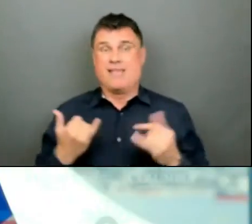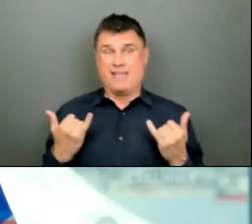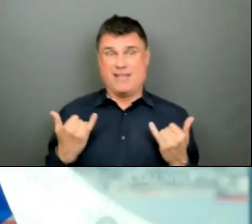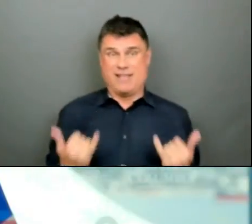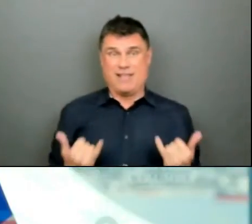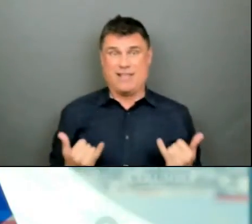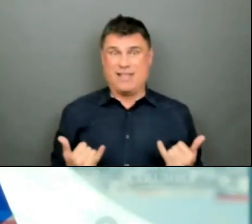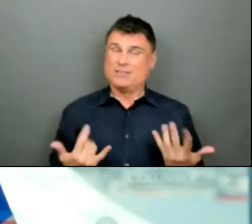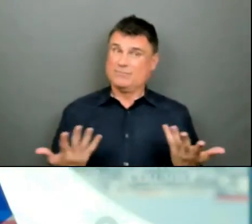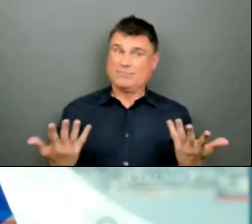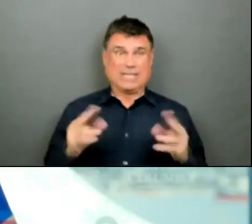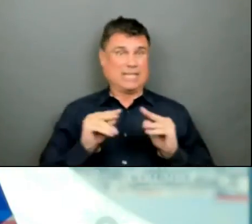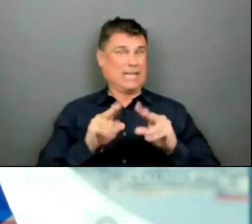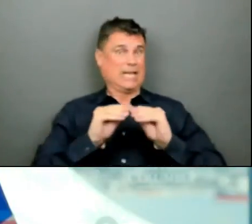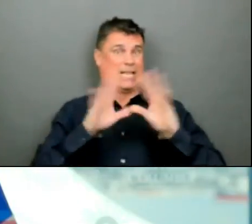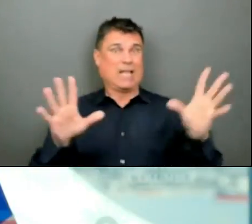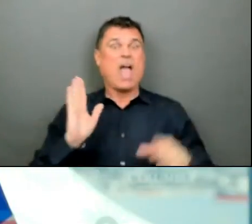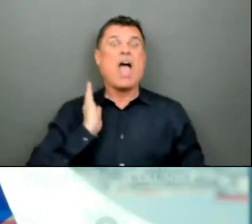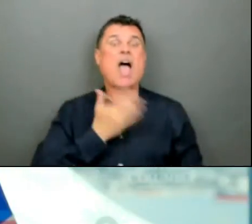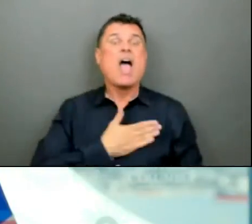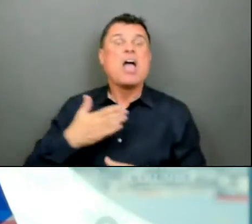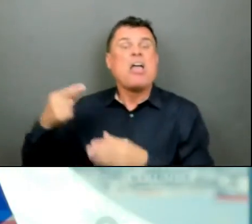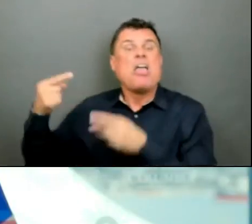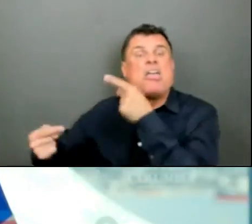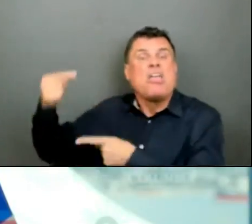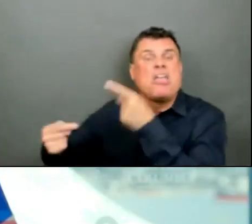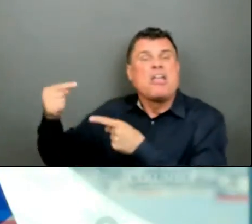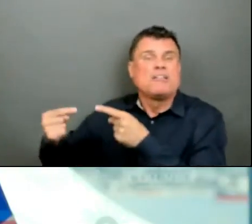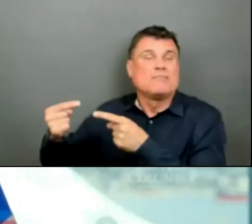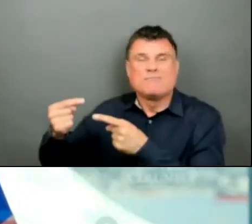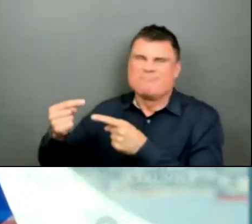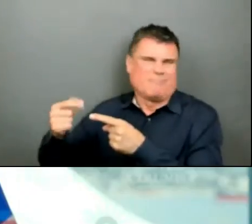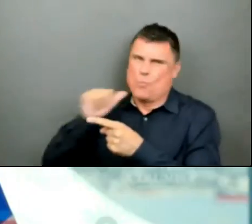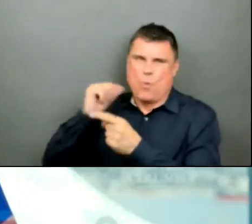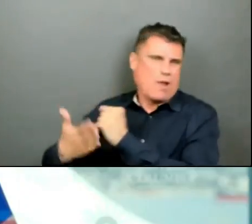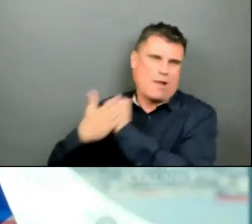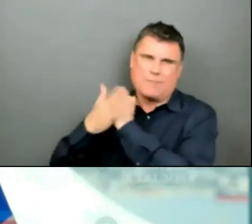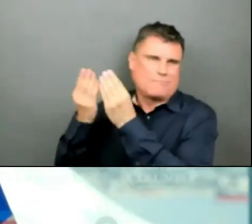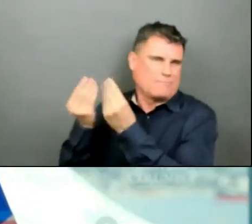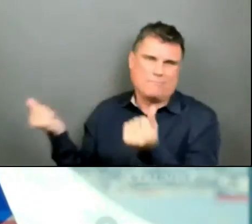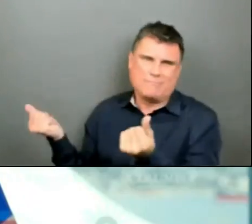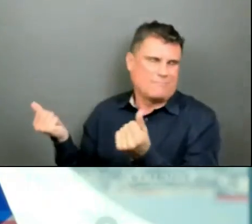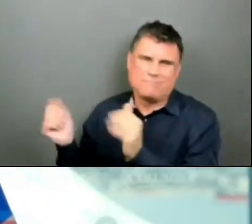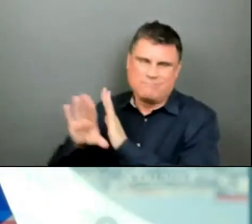our fight is not over. We need to keep doing what we know is right,